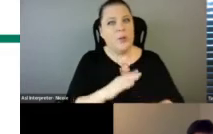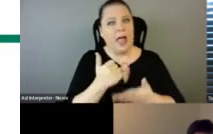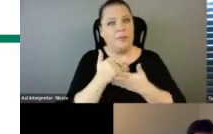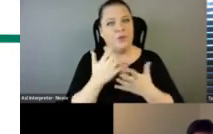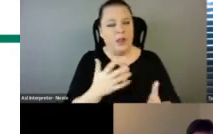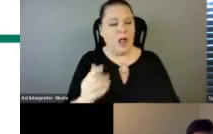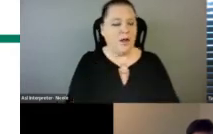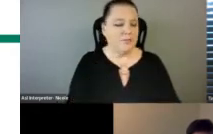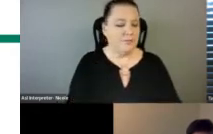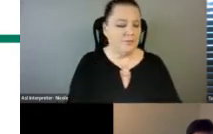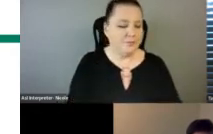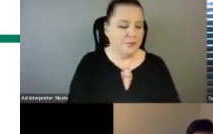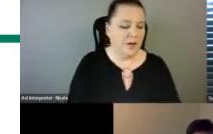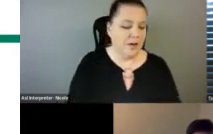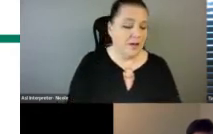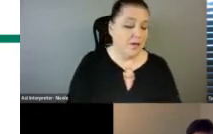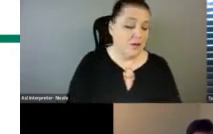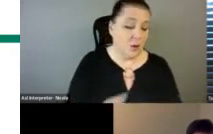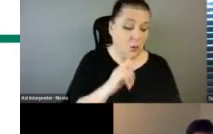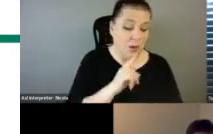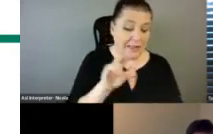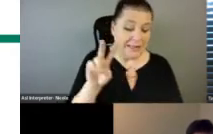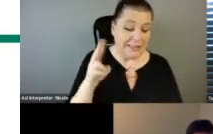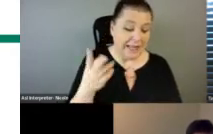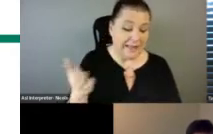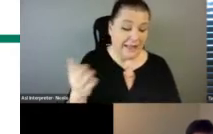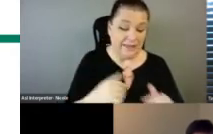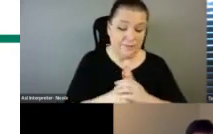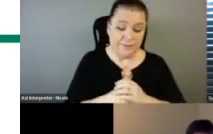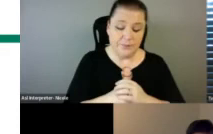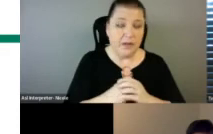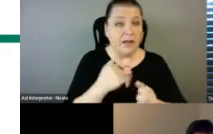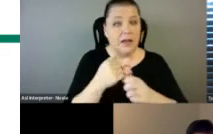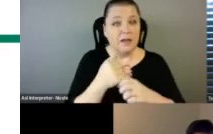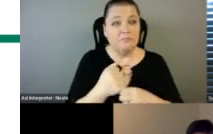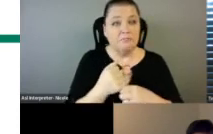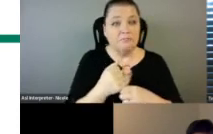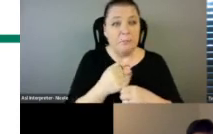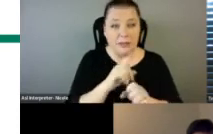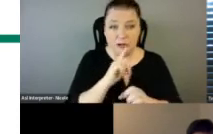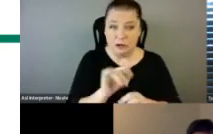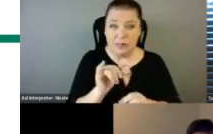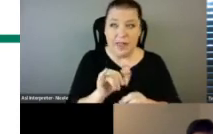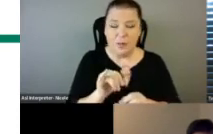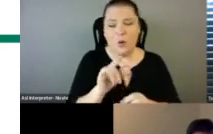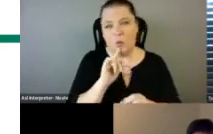second thing, really, is to make sure that or the third thing is